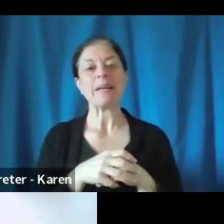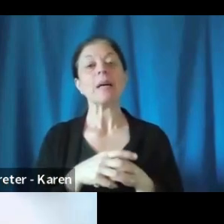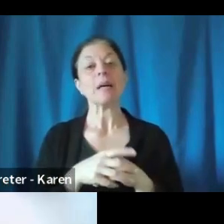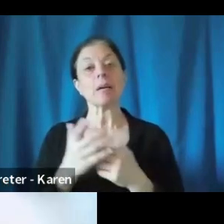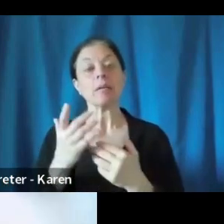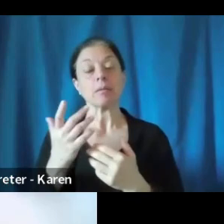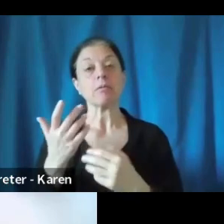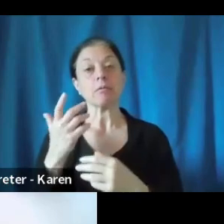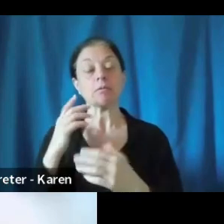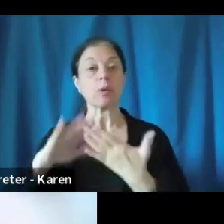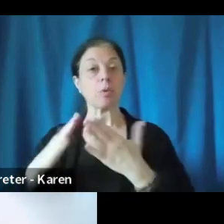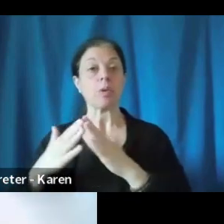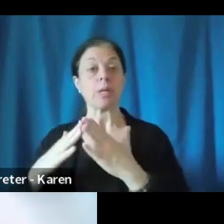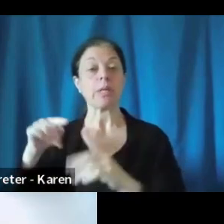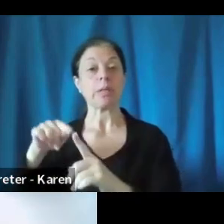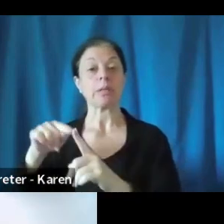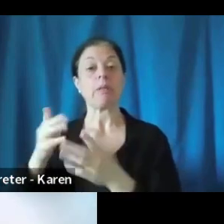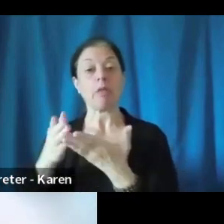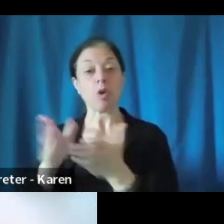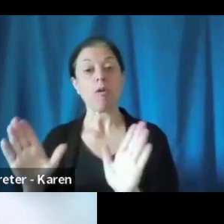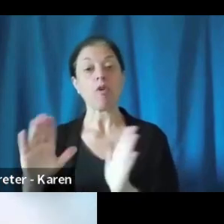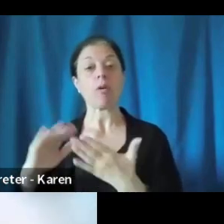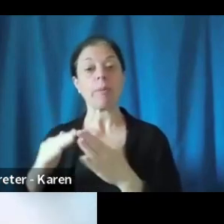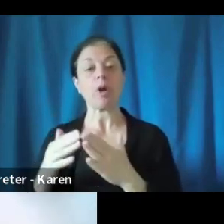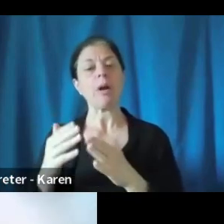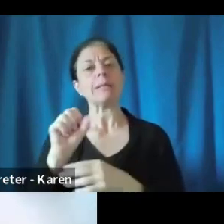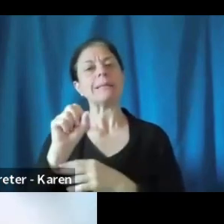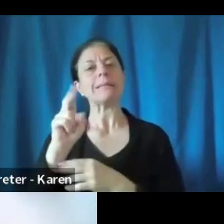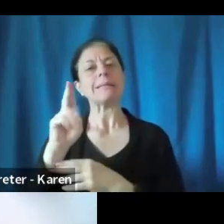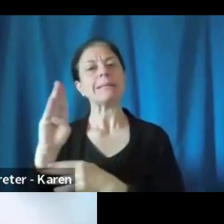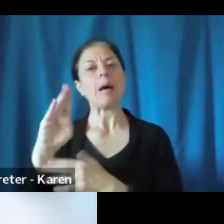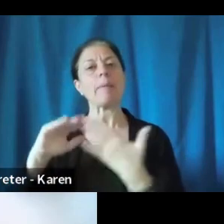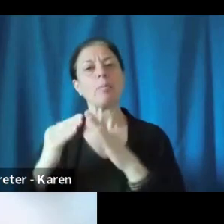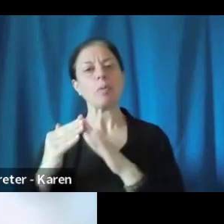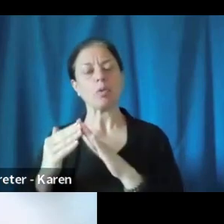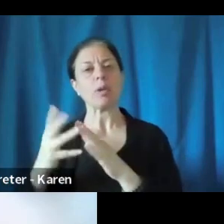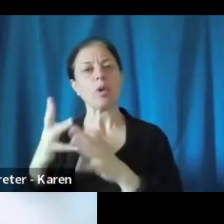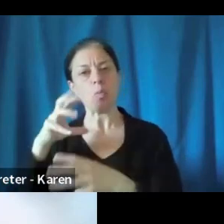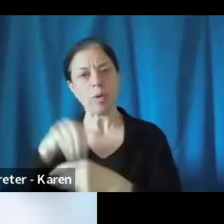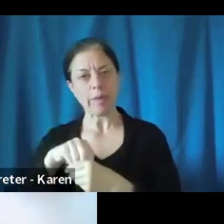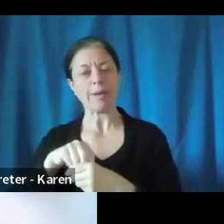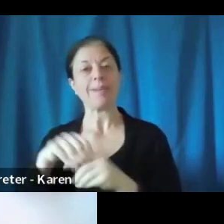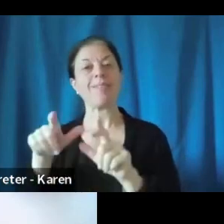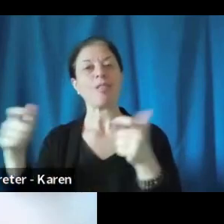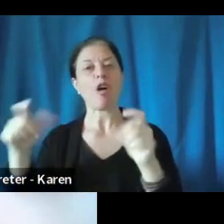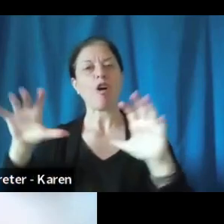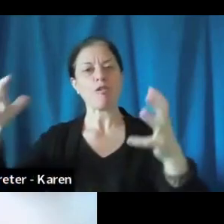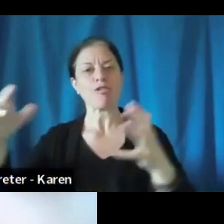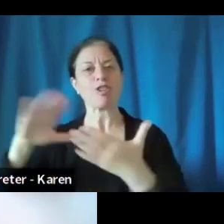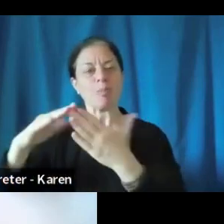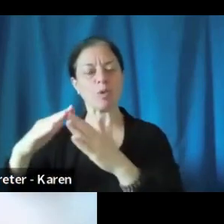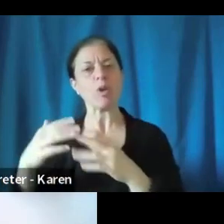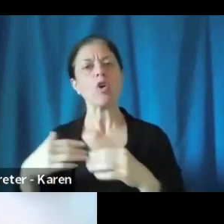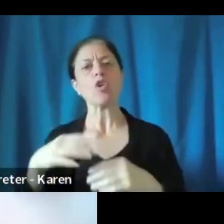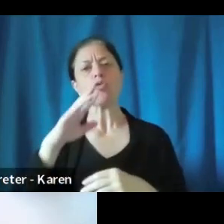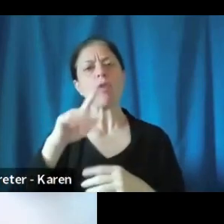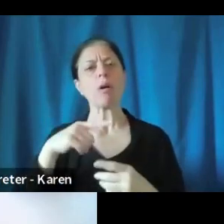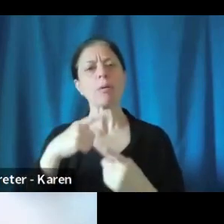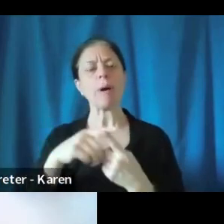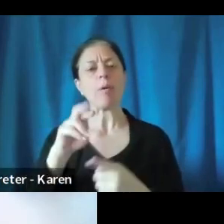So, like, there are different -- there's different, I guess, subcommunities in the overall community. Like you talked earlier, Bri, about how there's